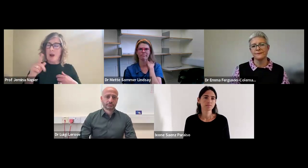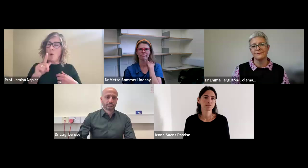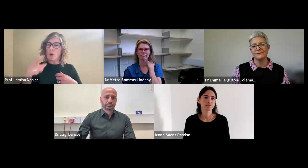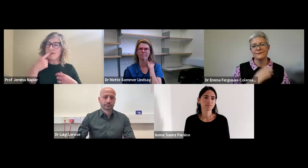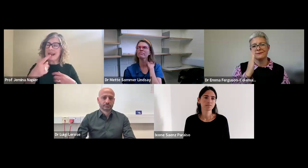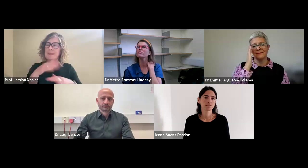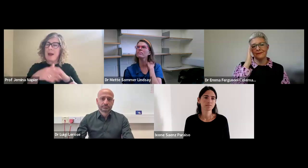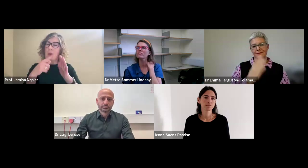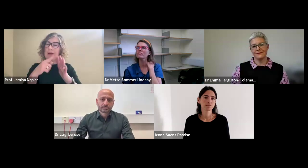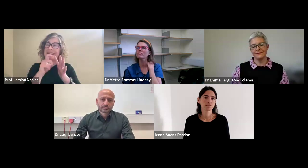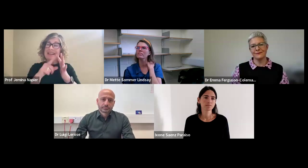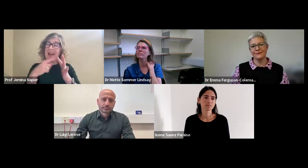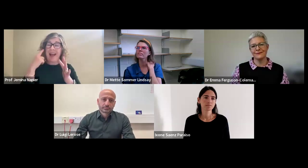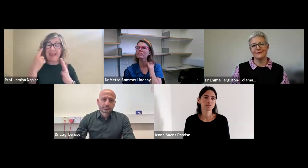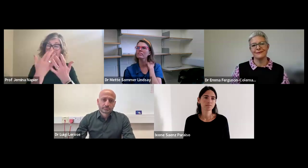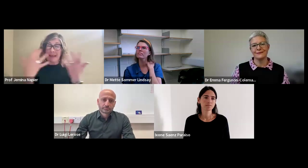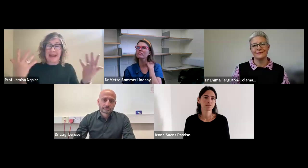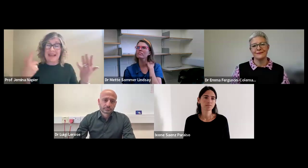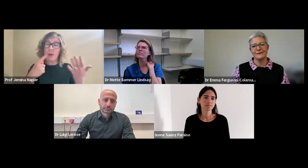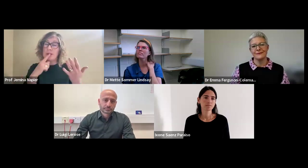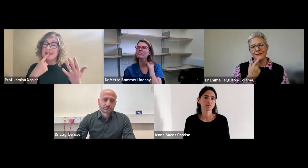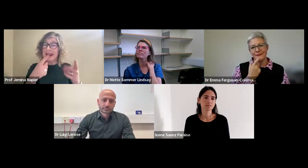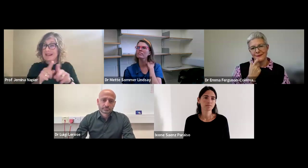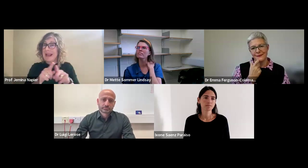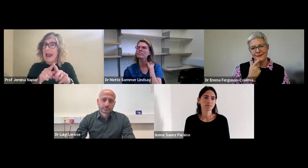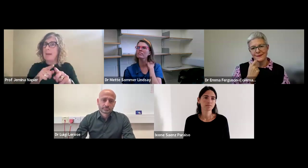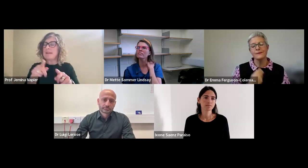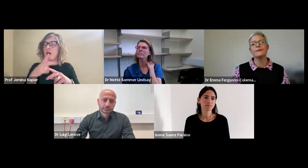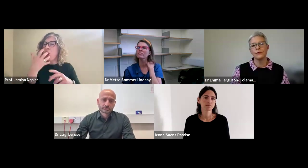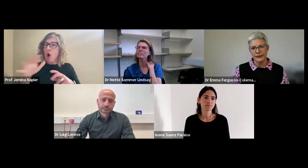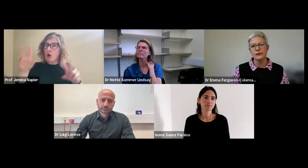Jemina: it's interesting what you're saying about EDI because I think that a lot of people would